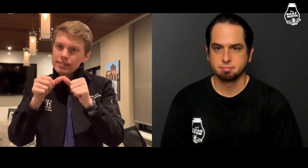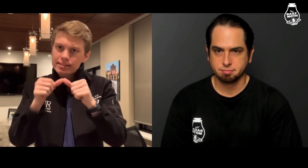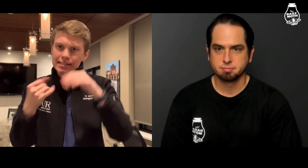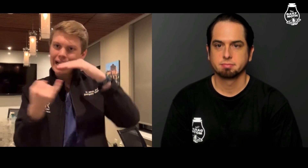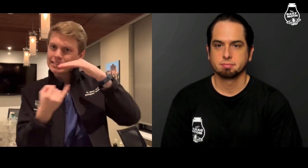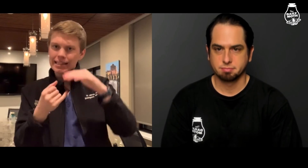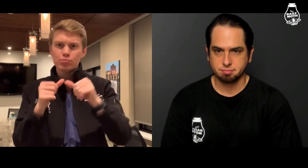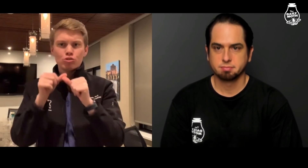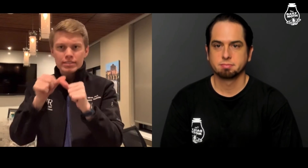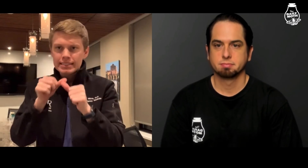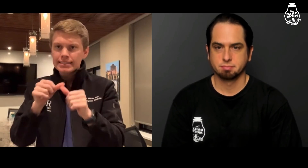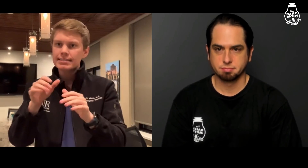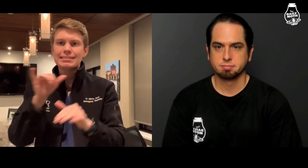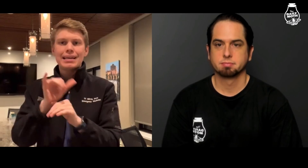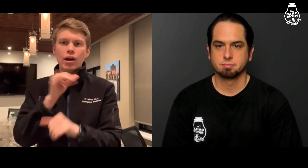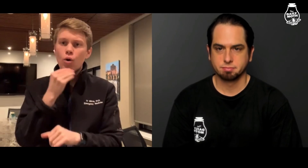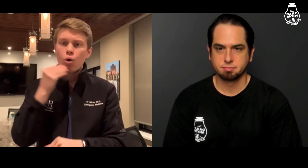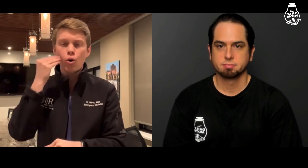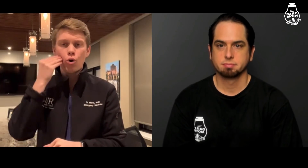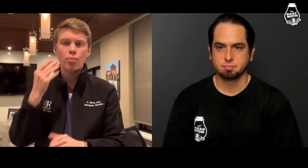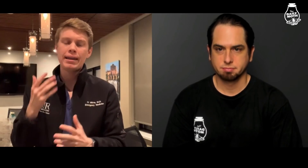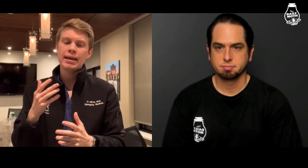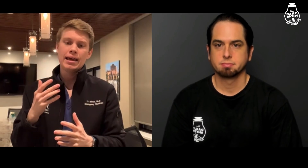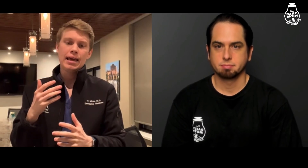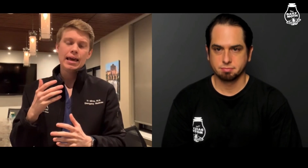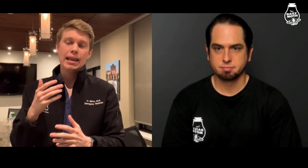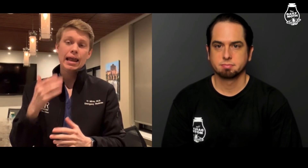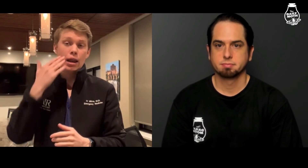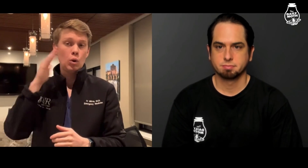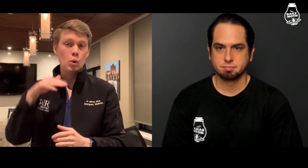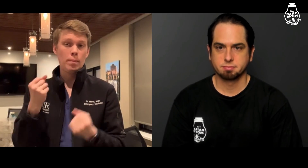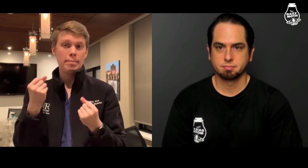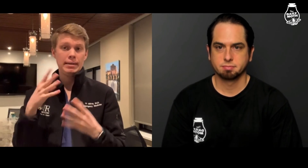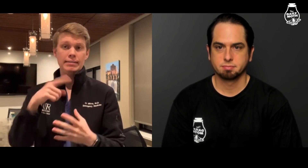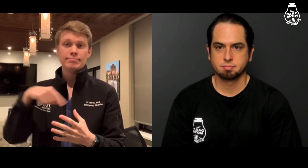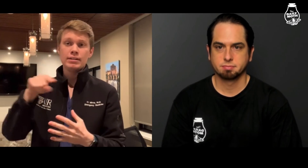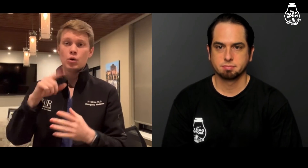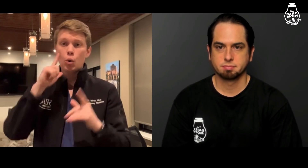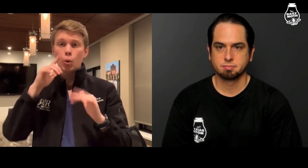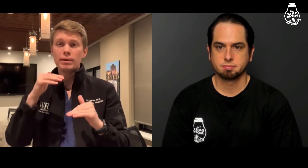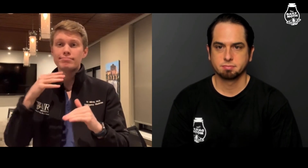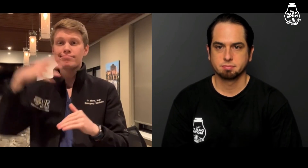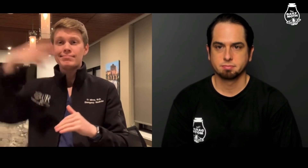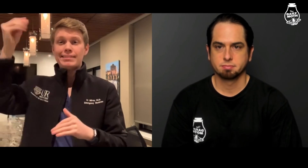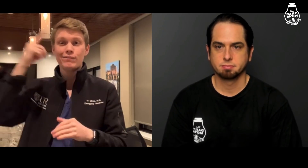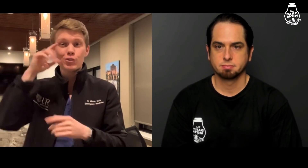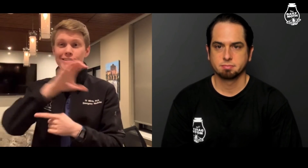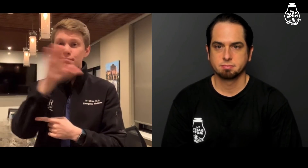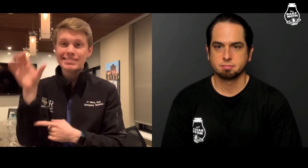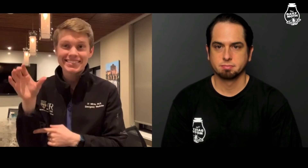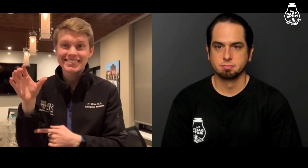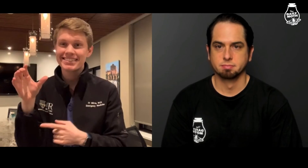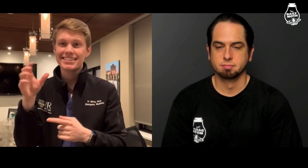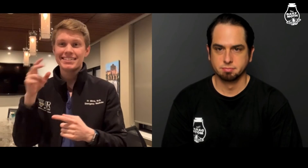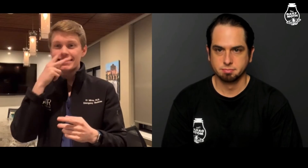Continue to isolate and staying home. I know many of you are hoping to go out for Christmas,